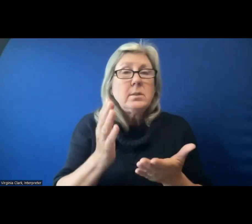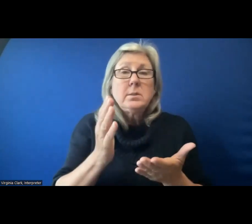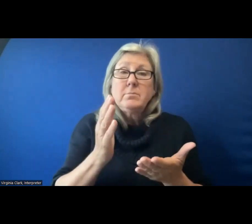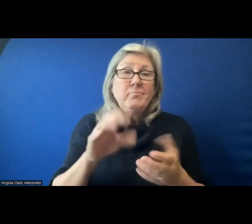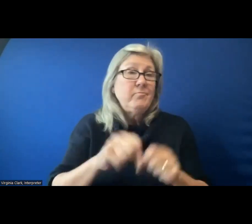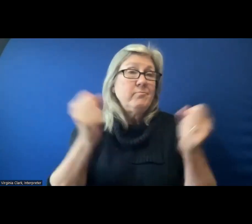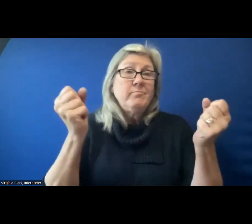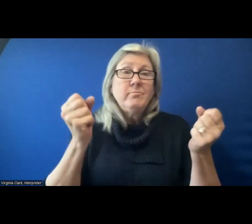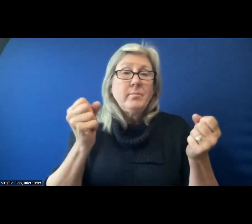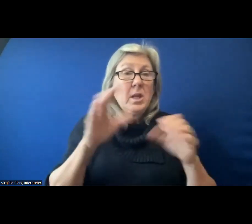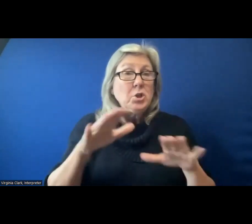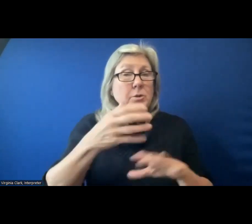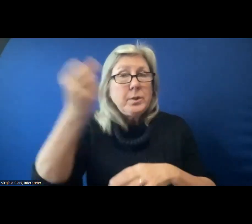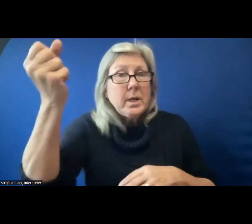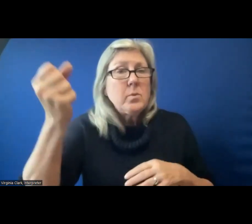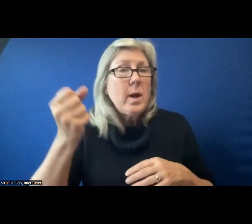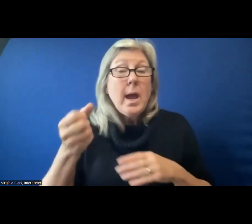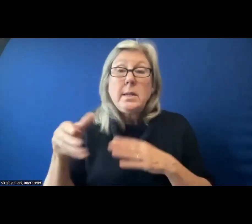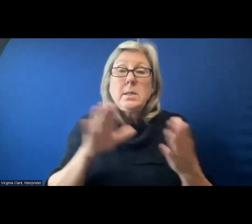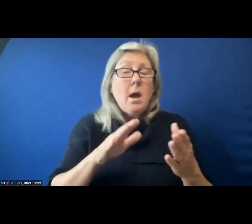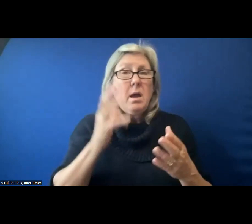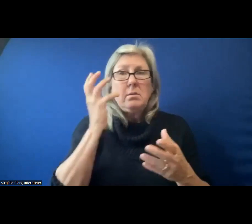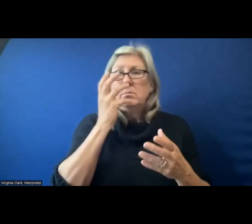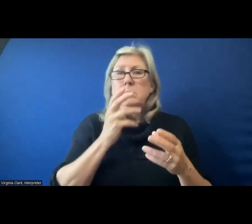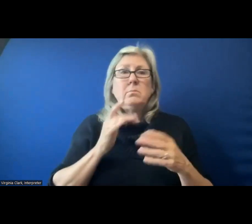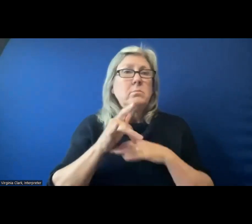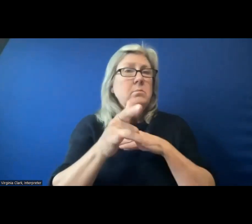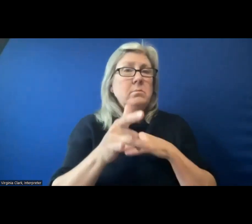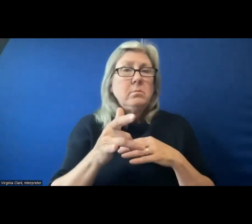and they are dying at alarming rates with little attention or followup as to why and